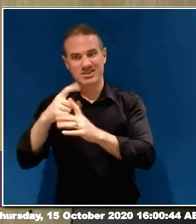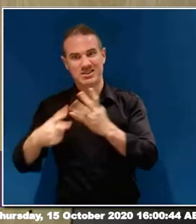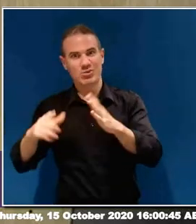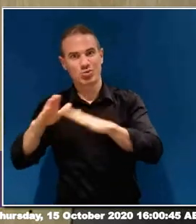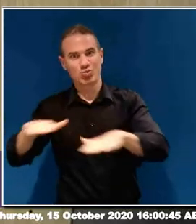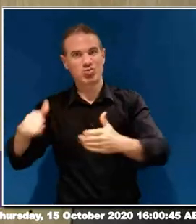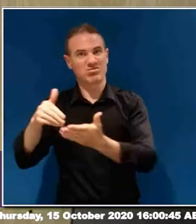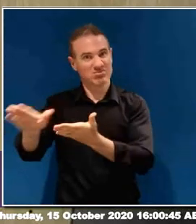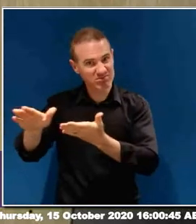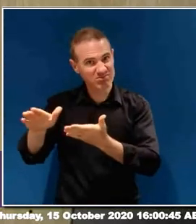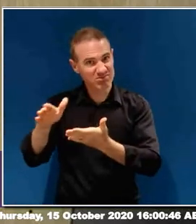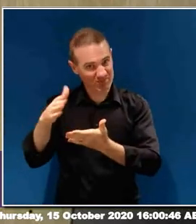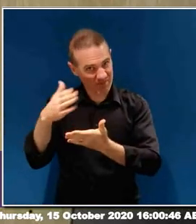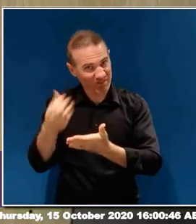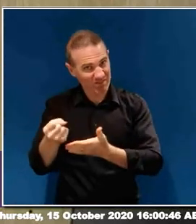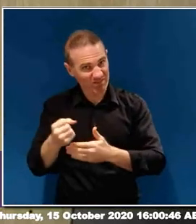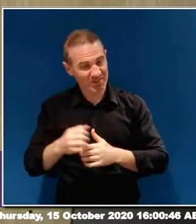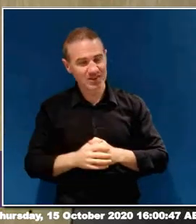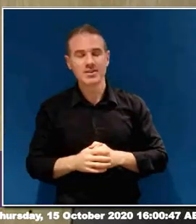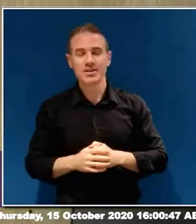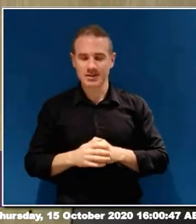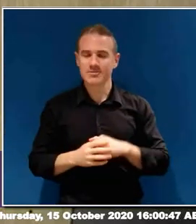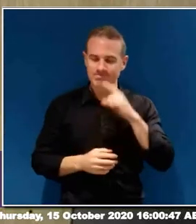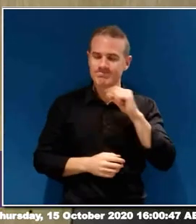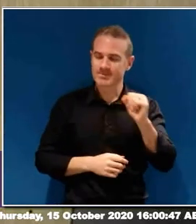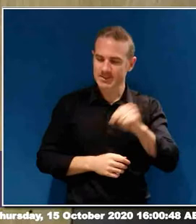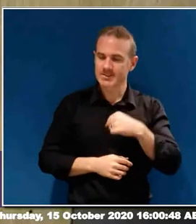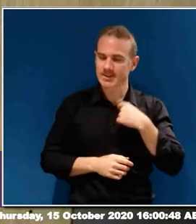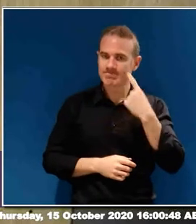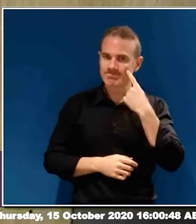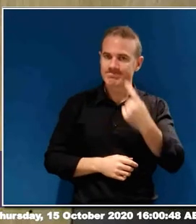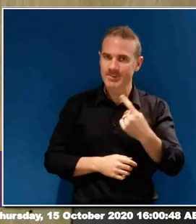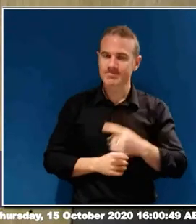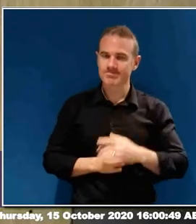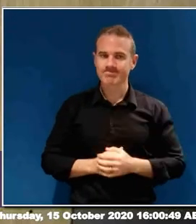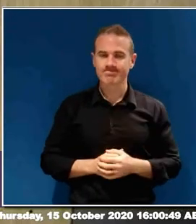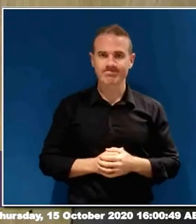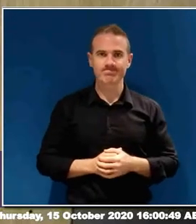So as I've written in my written statement, I've said that increases